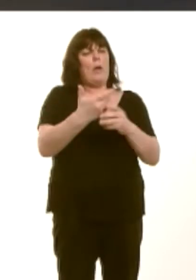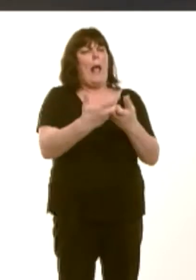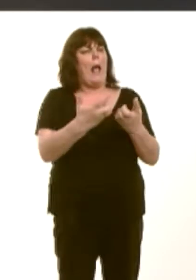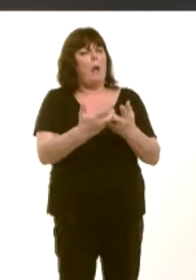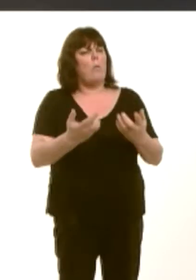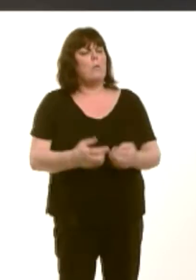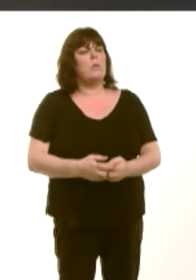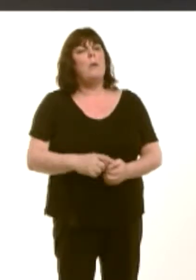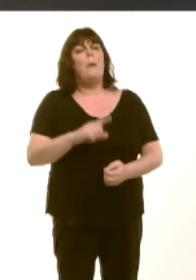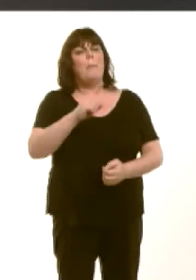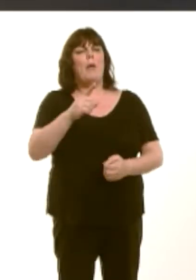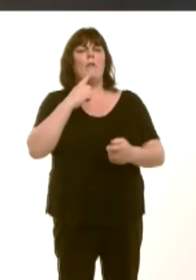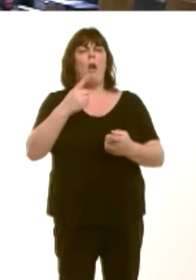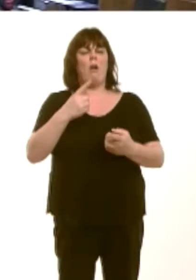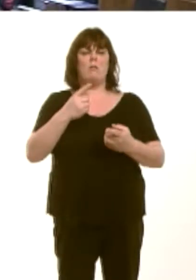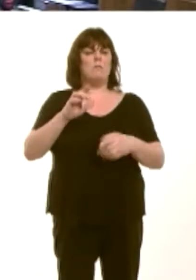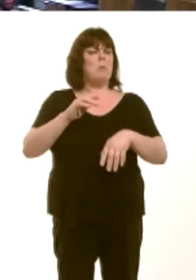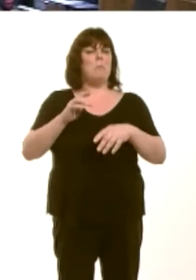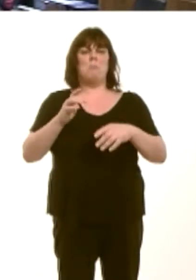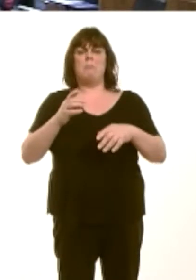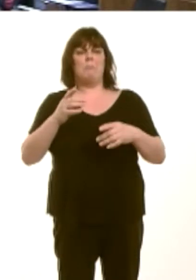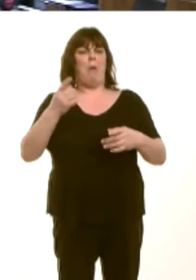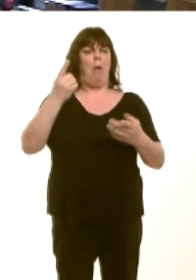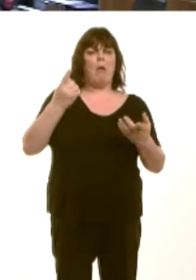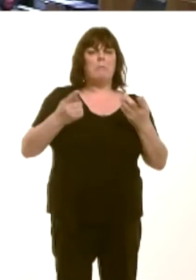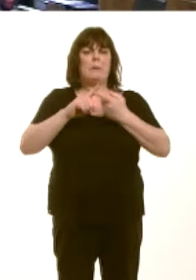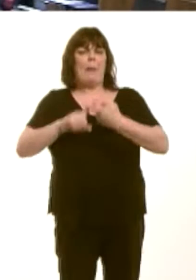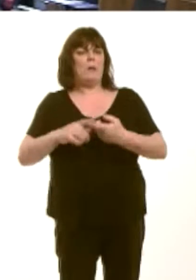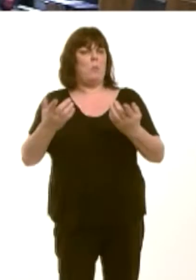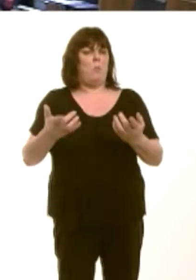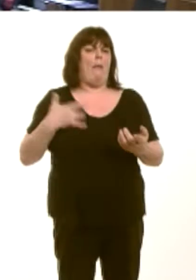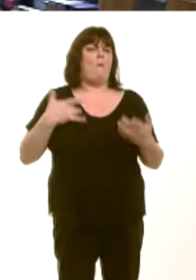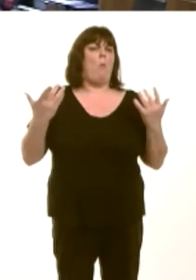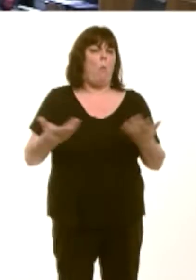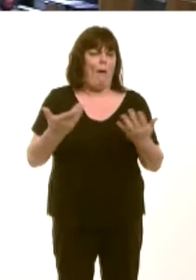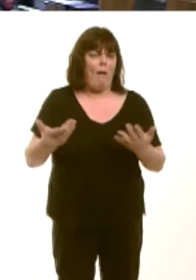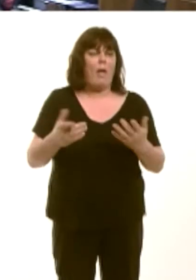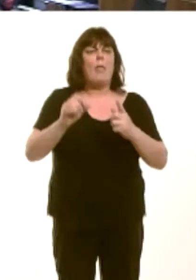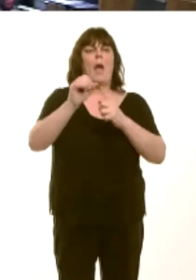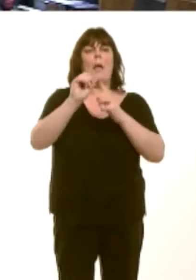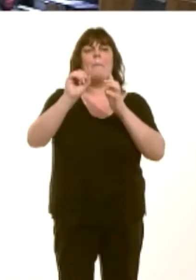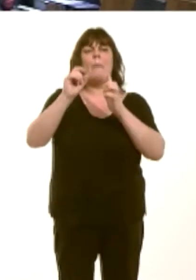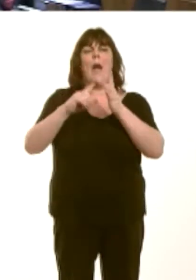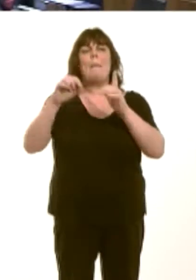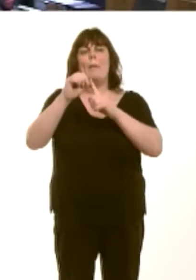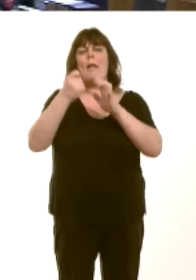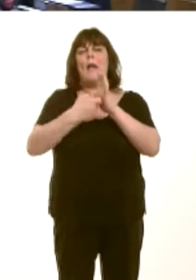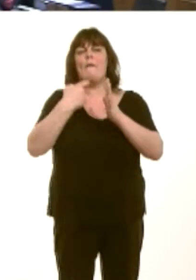as far as the postcode lottery within Wales is concerned, the IPFR review gives us the opportunity now to look to eliminate it.